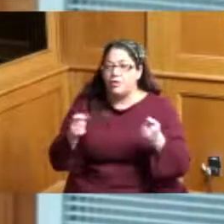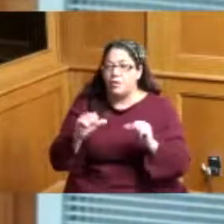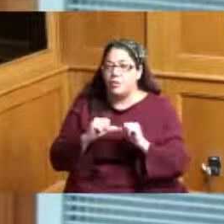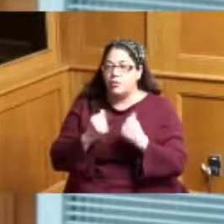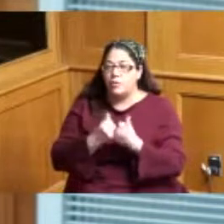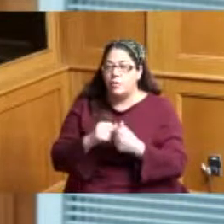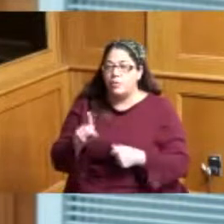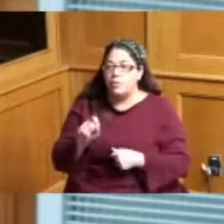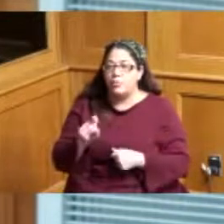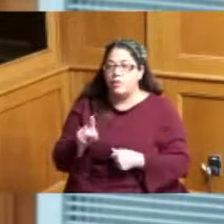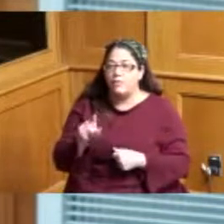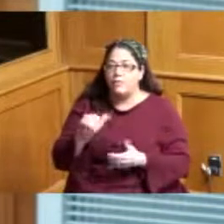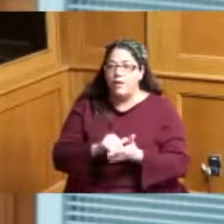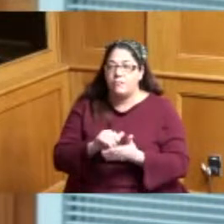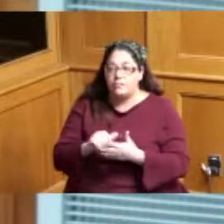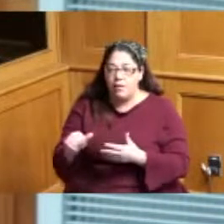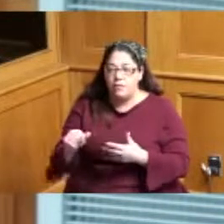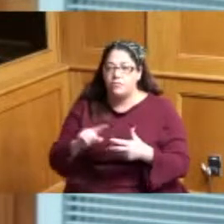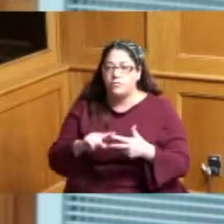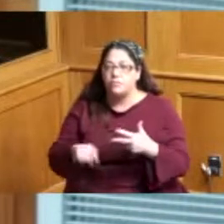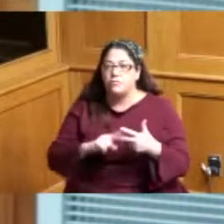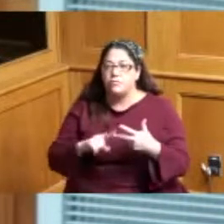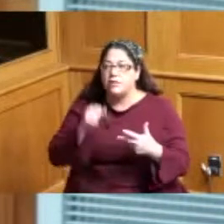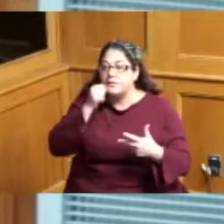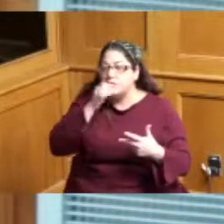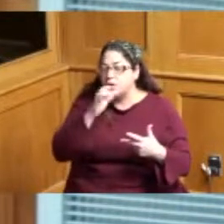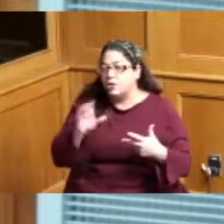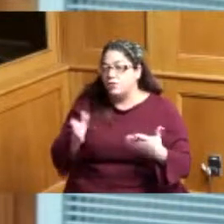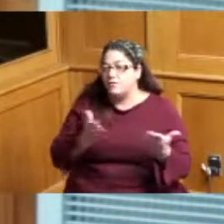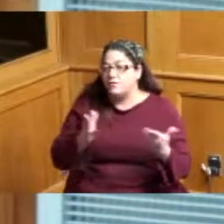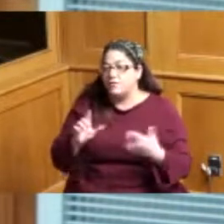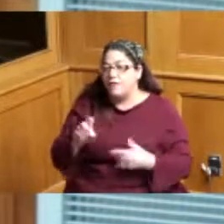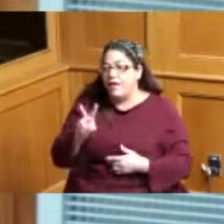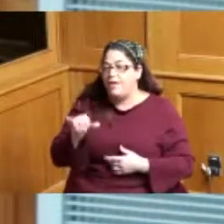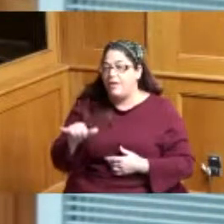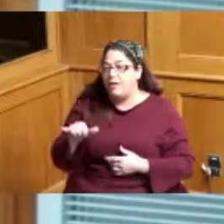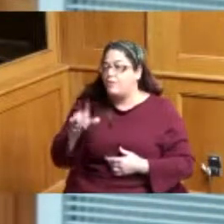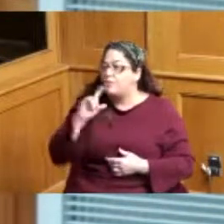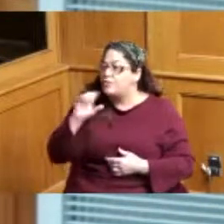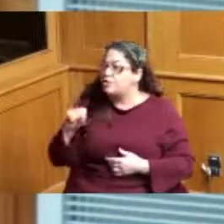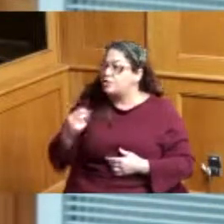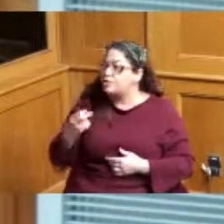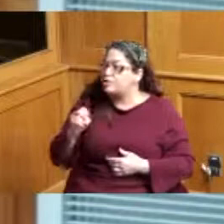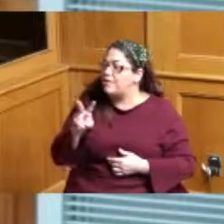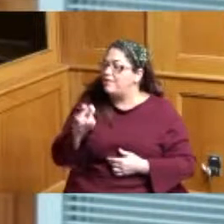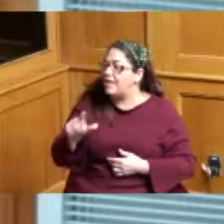thousand dollars and the senior services levy is Howard Washbale and company at 74,000.